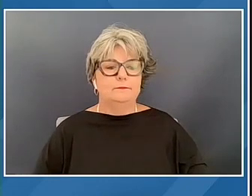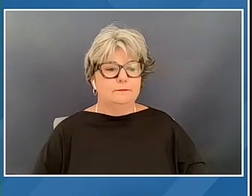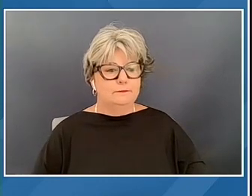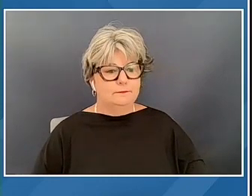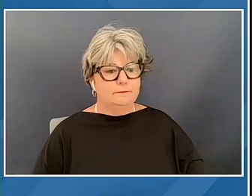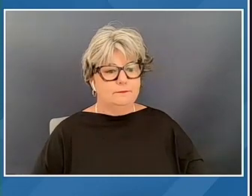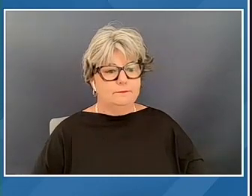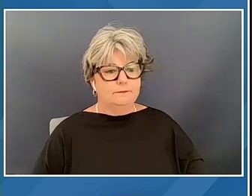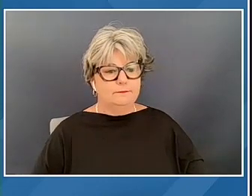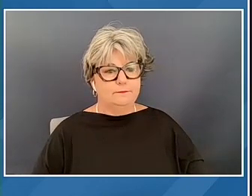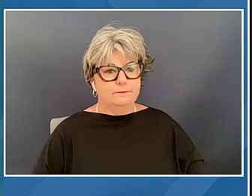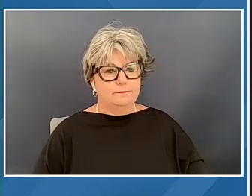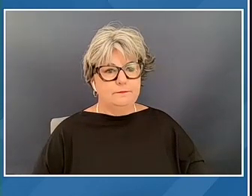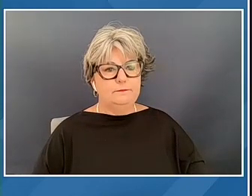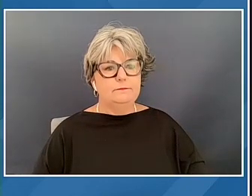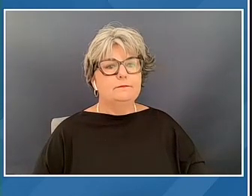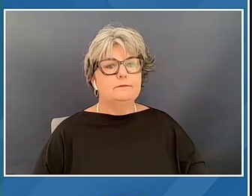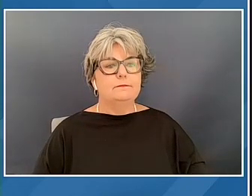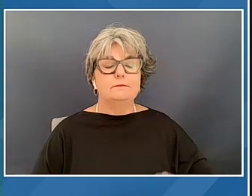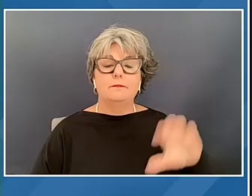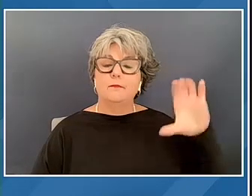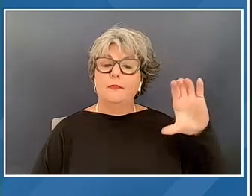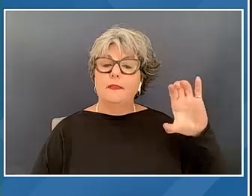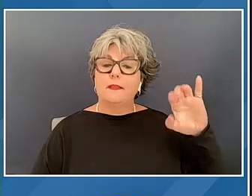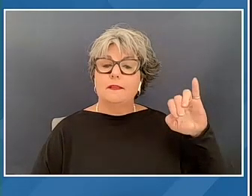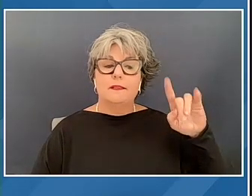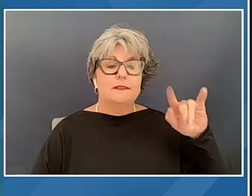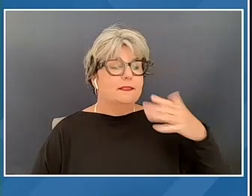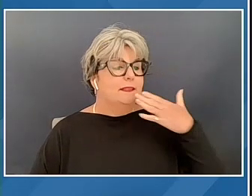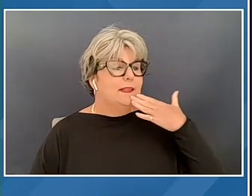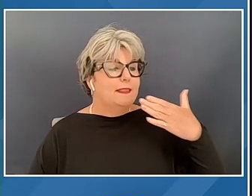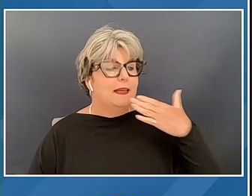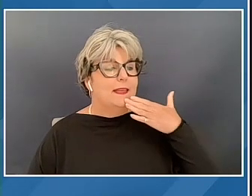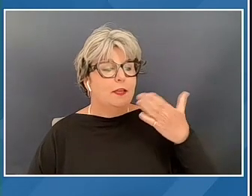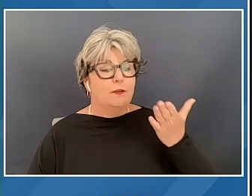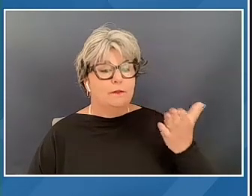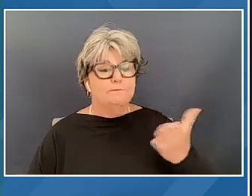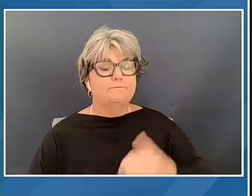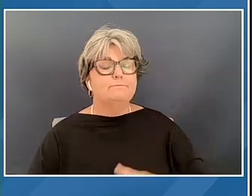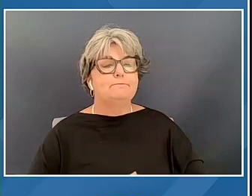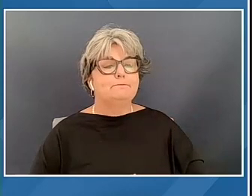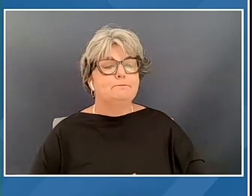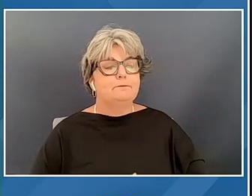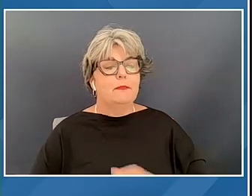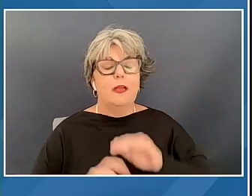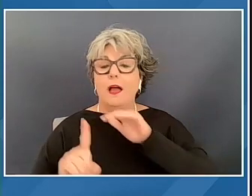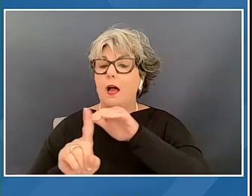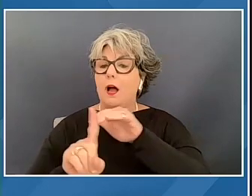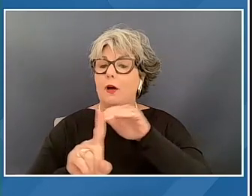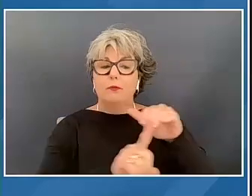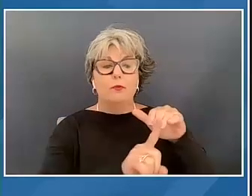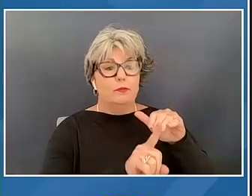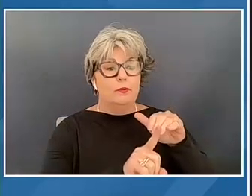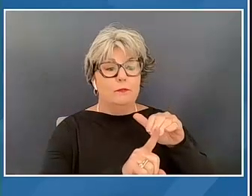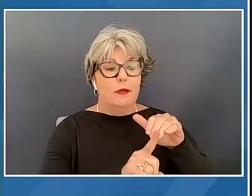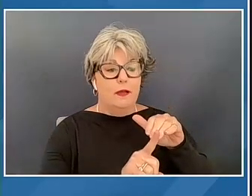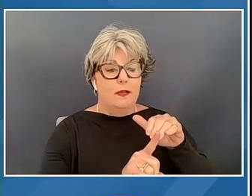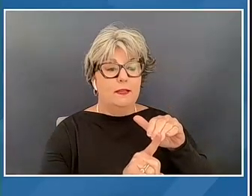Thank you, Yael. I just want to remind- not that you did anything over or anything